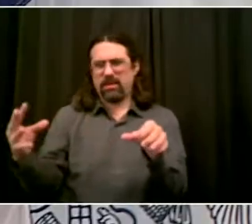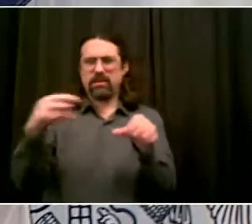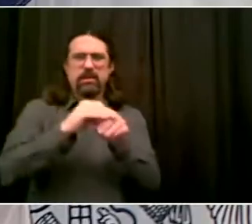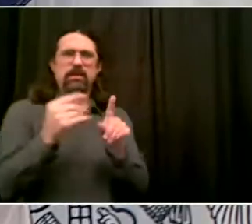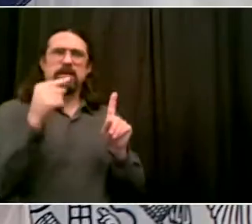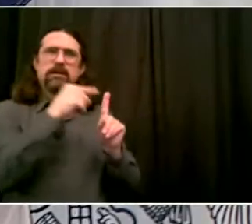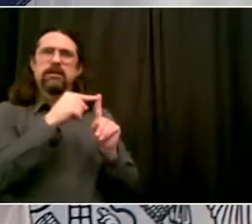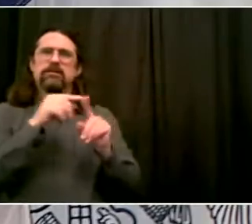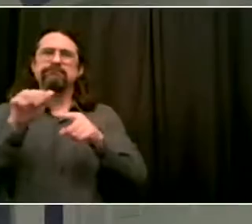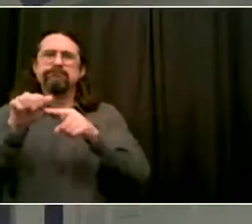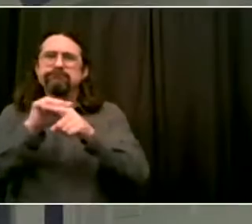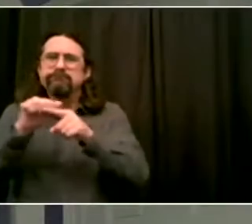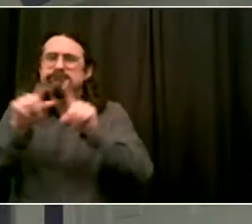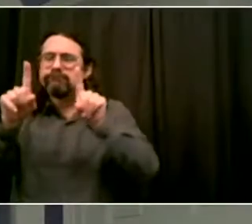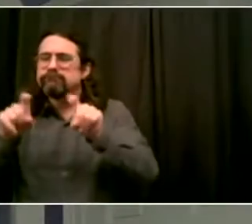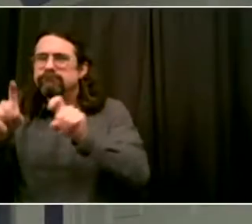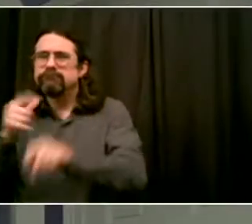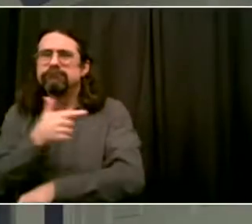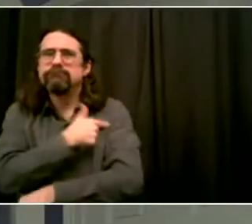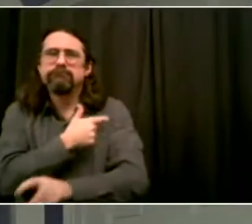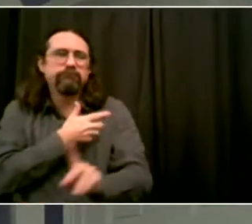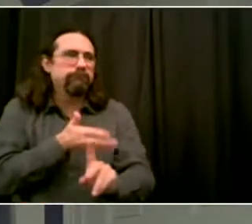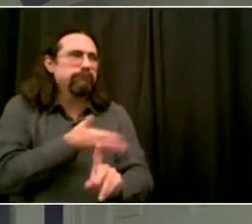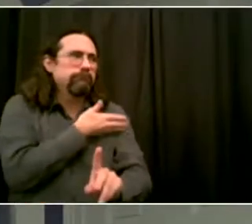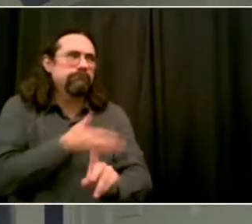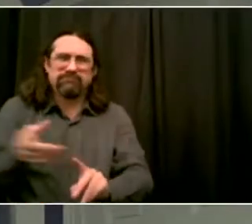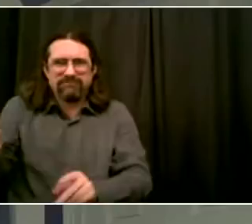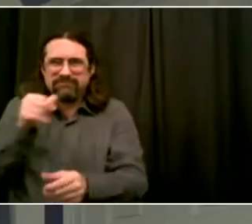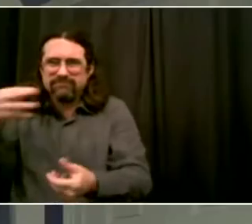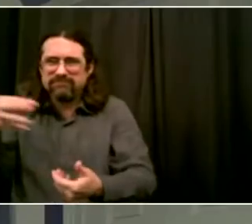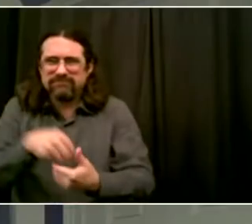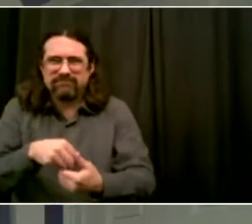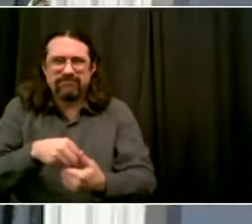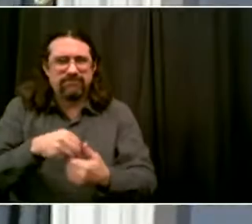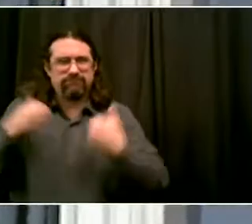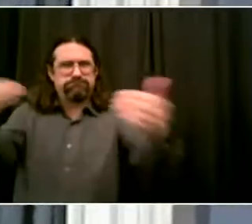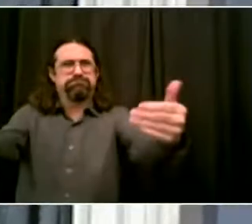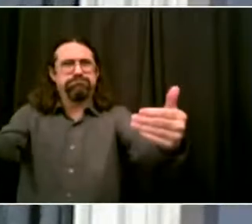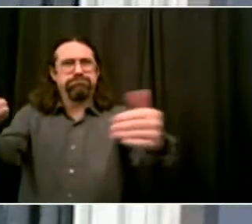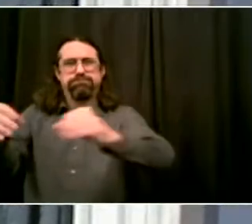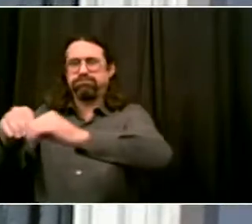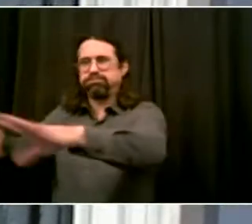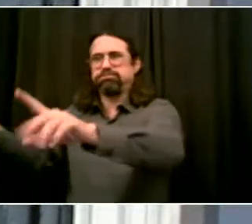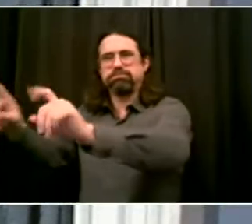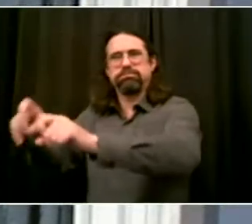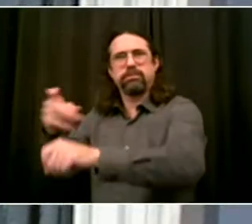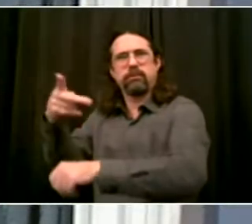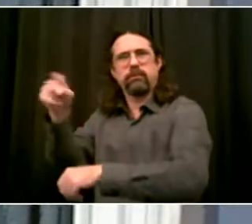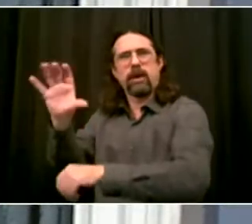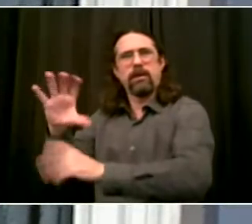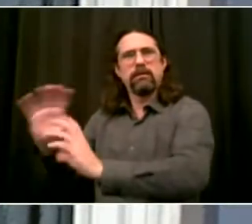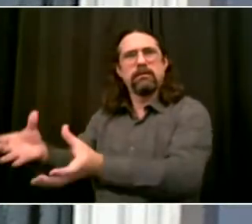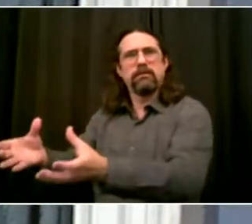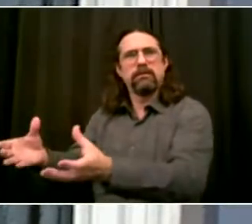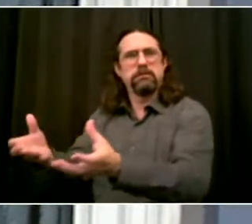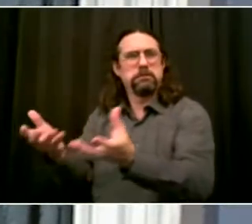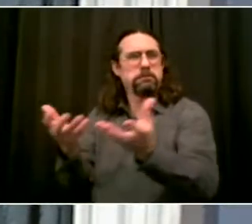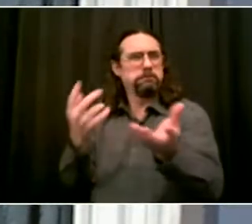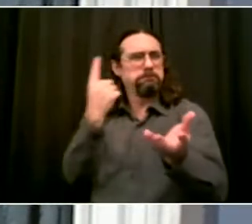WHAT IT MEANS FORHE THE T HERE D NOW, LET'S FIND OUT FROM OUR